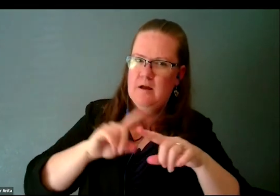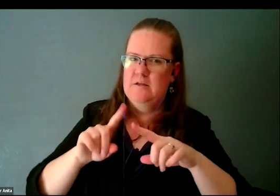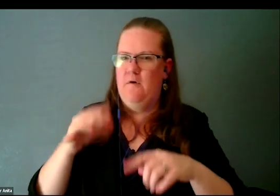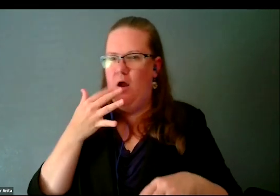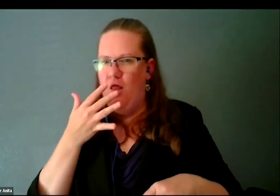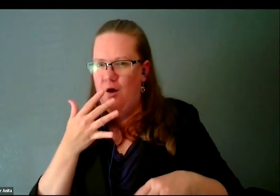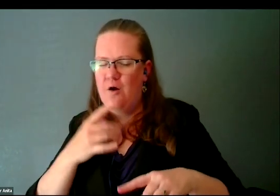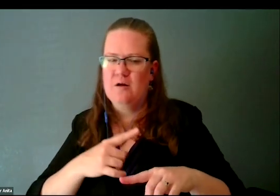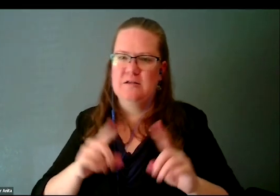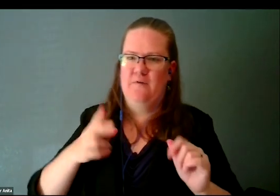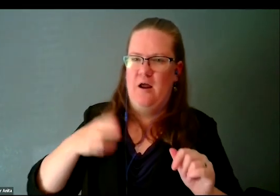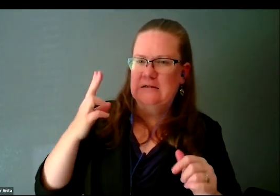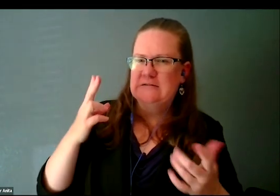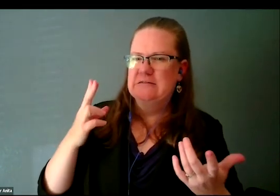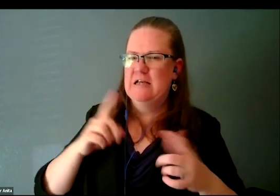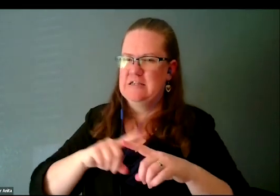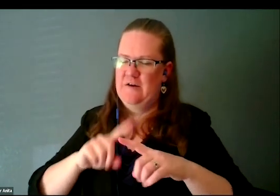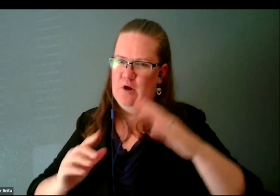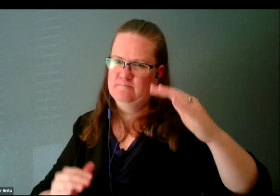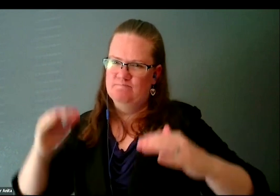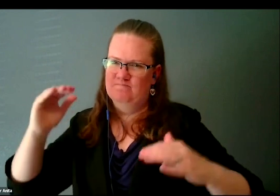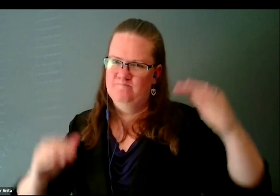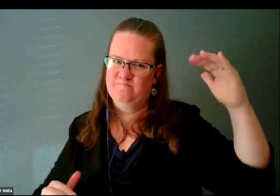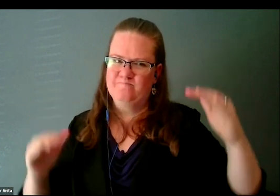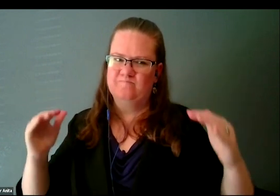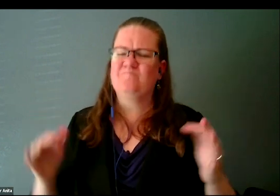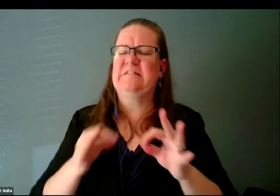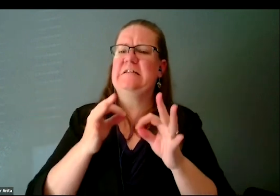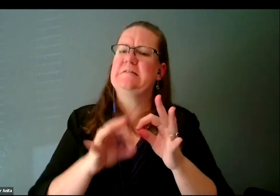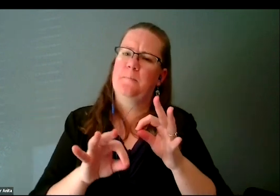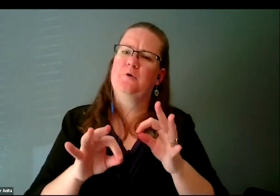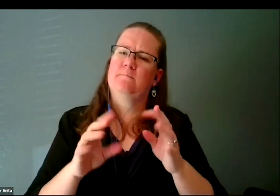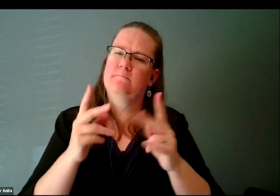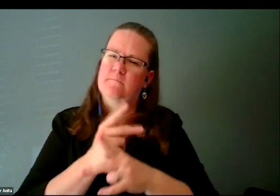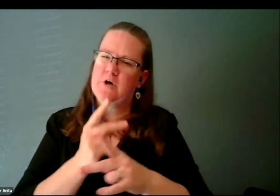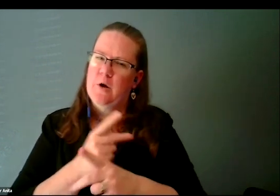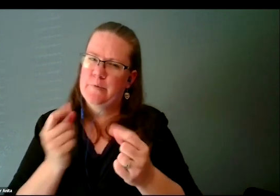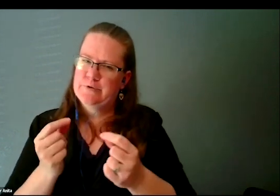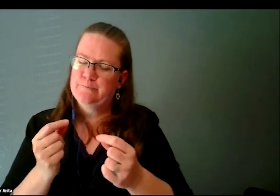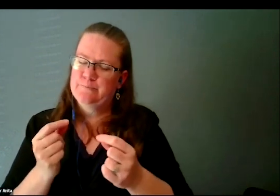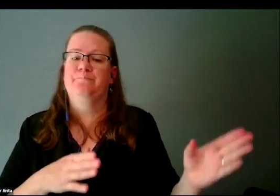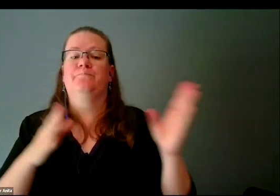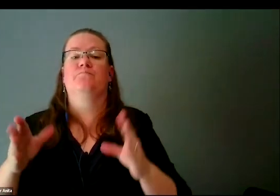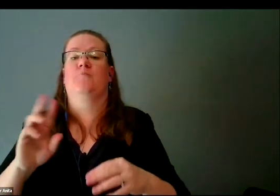these tactile elements, a simple exploration of this approach. On the right side of the slide, I have some tactile maps